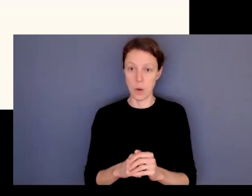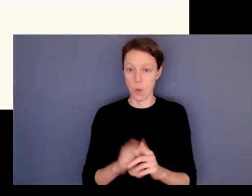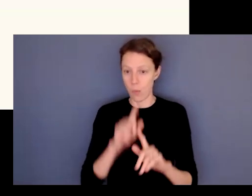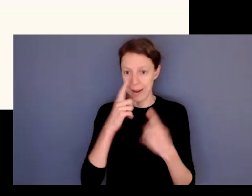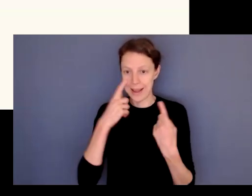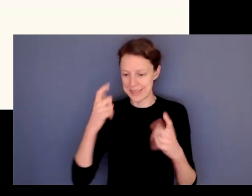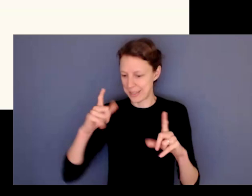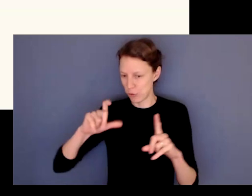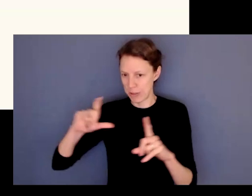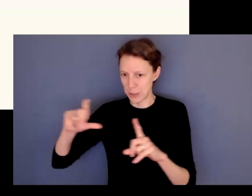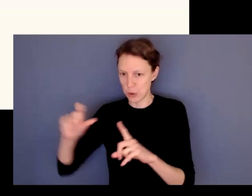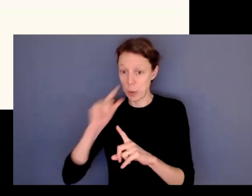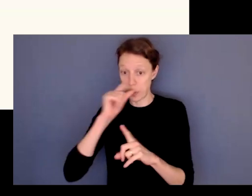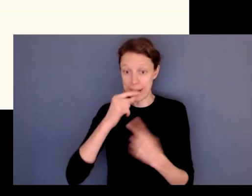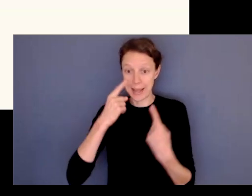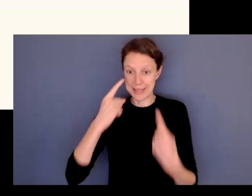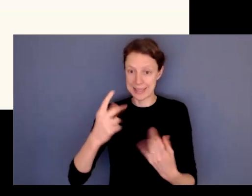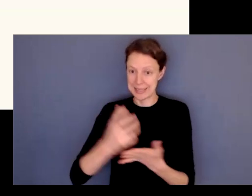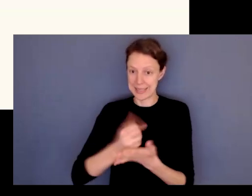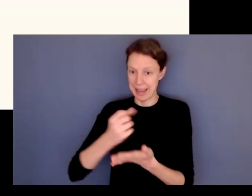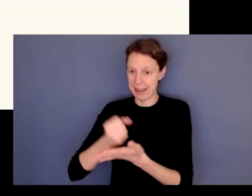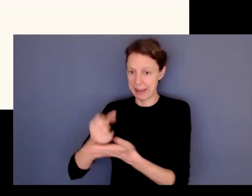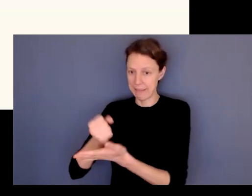but we can see the saves and information posted like this in